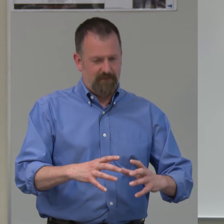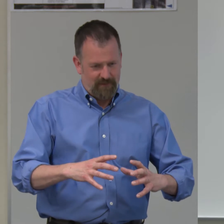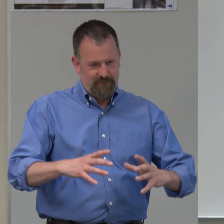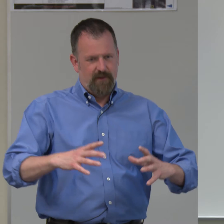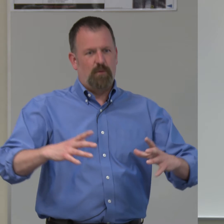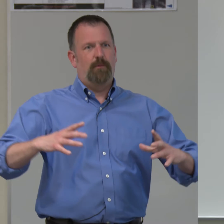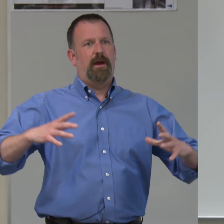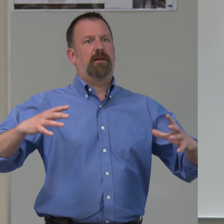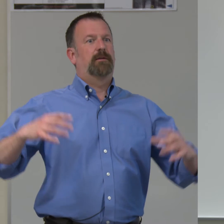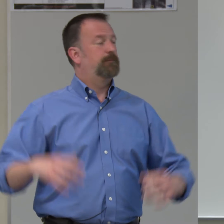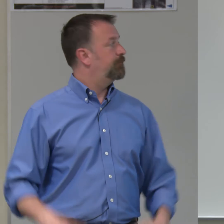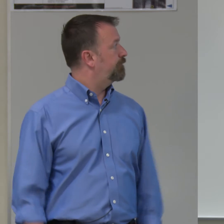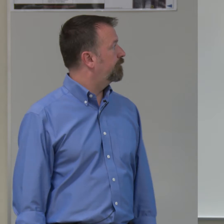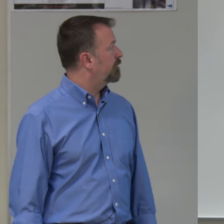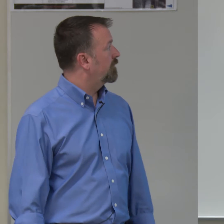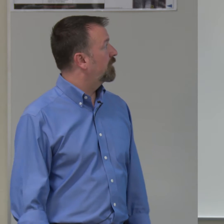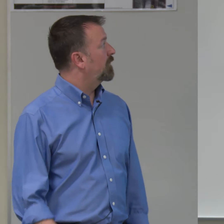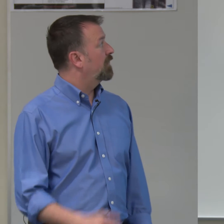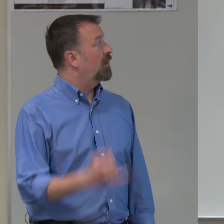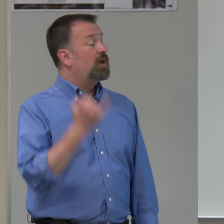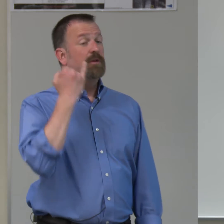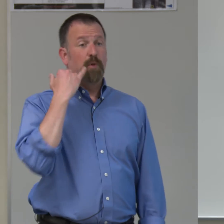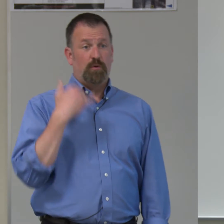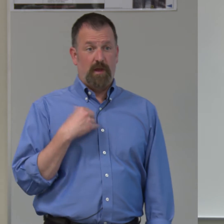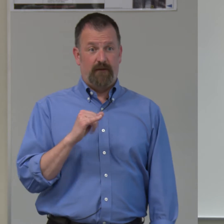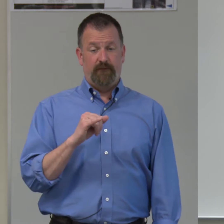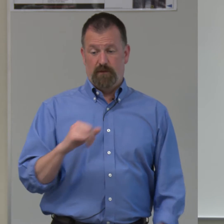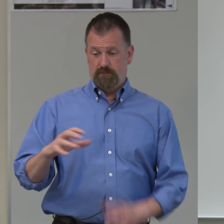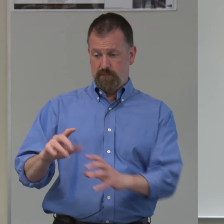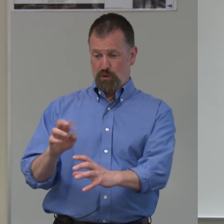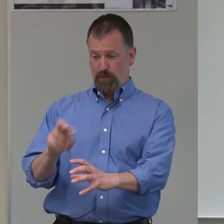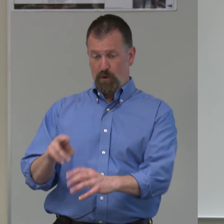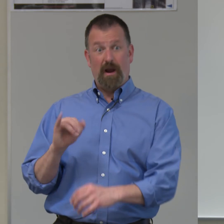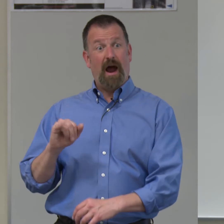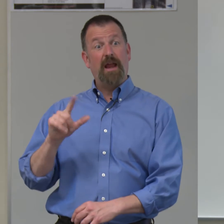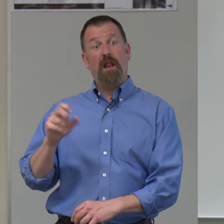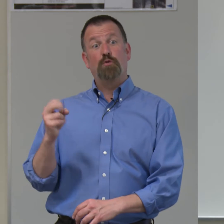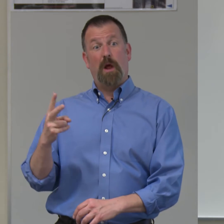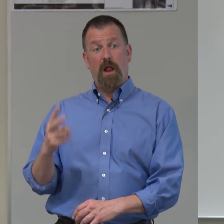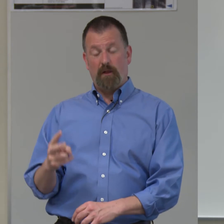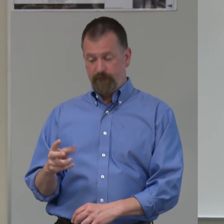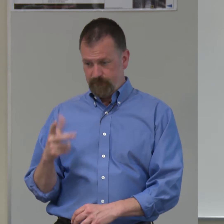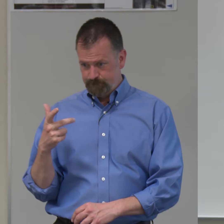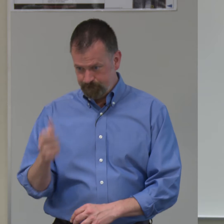but they will come back. If we have tumors treated with IL-12, they grow slower,